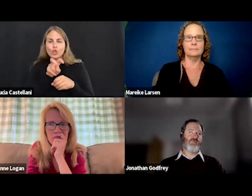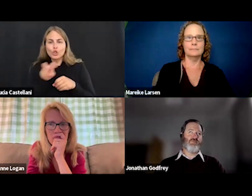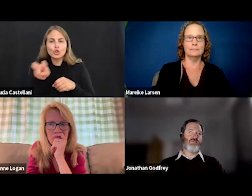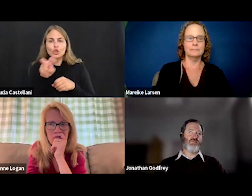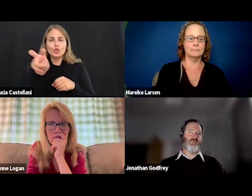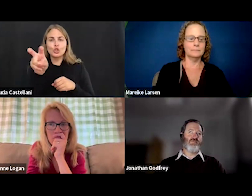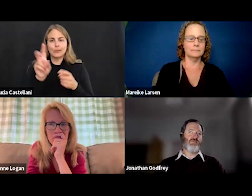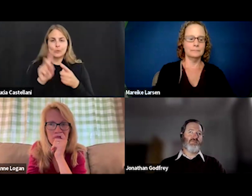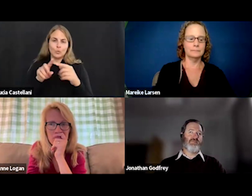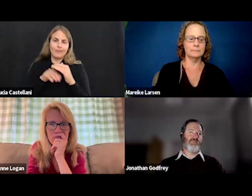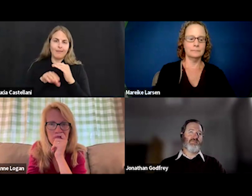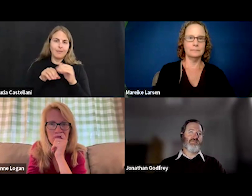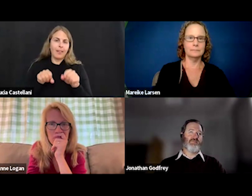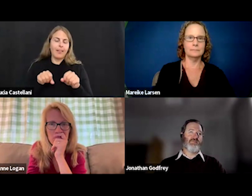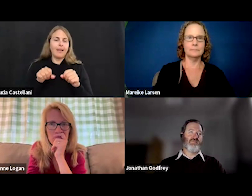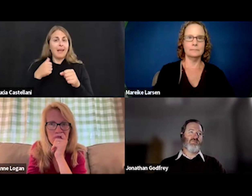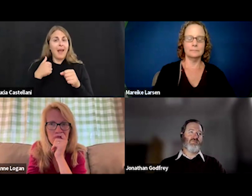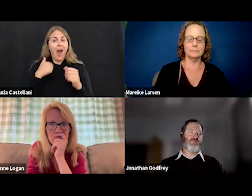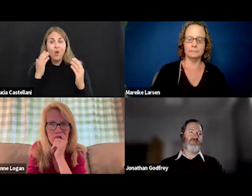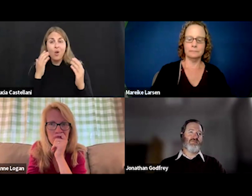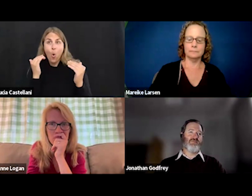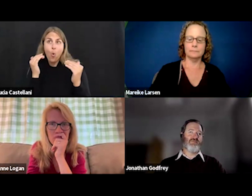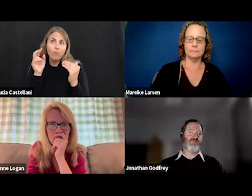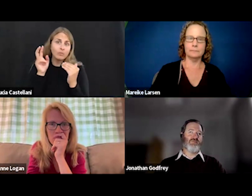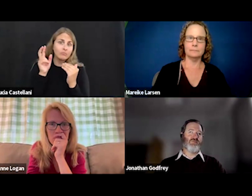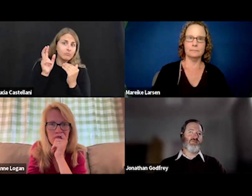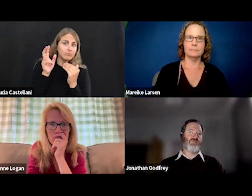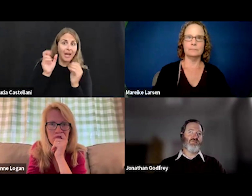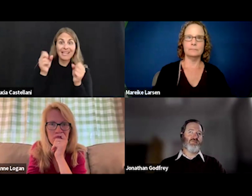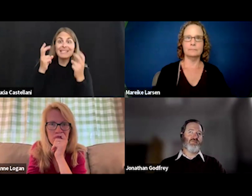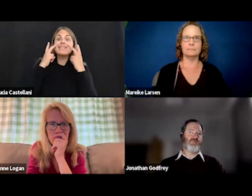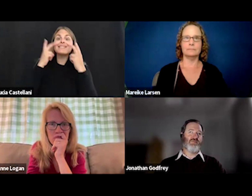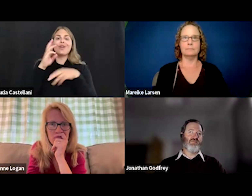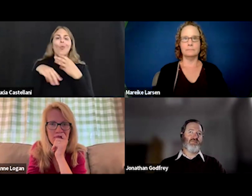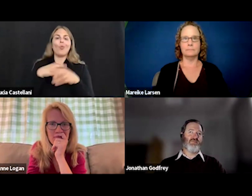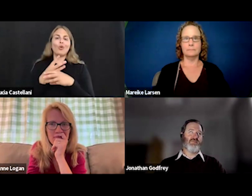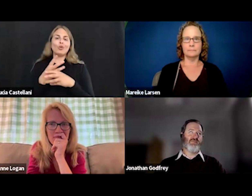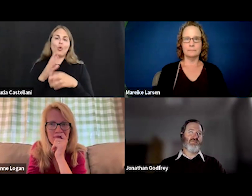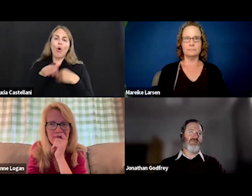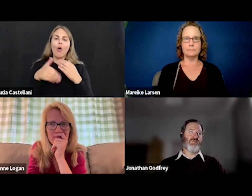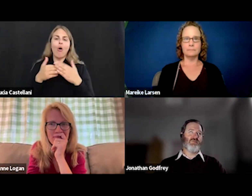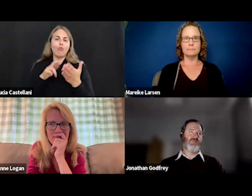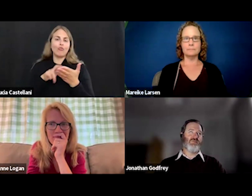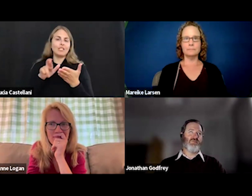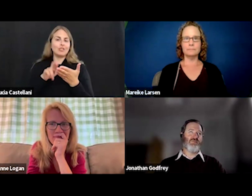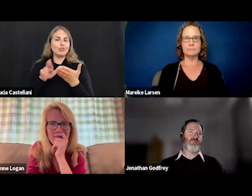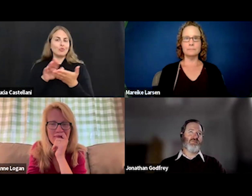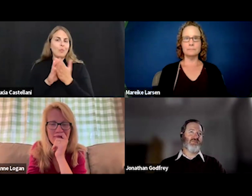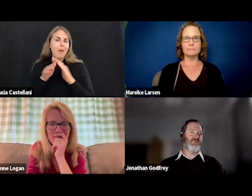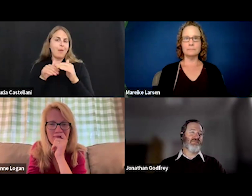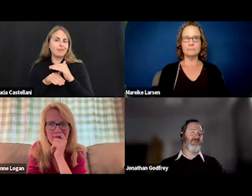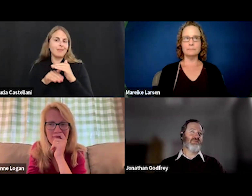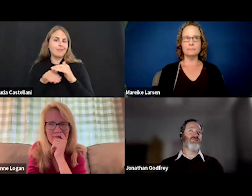hope to see a world where all research is accessible. Thank you.